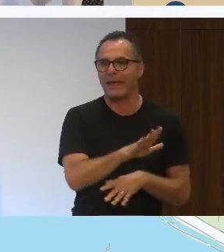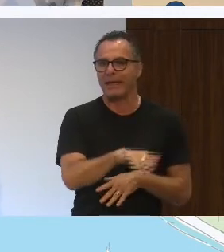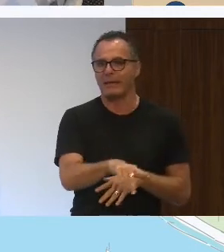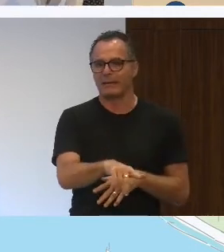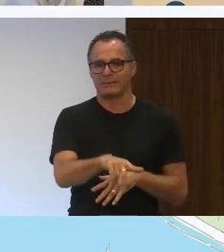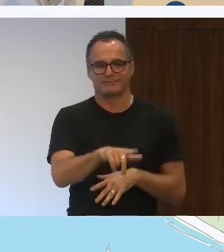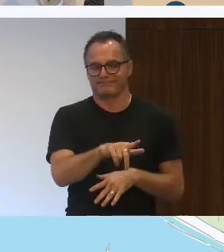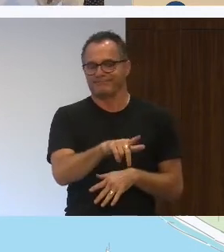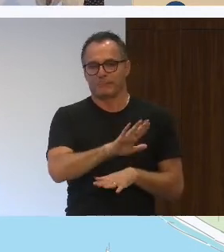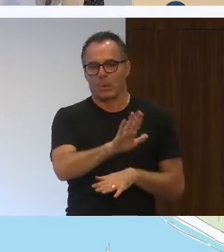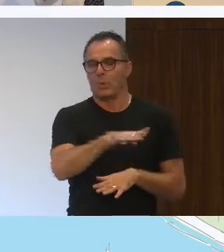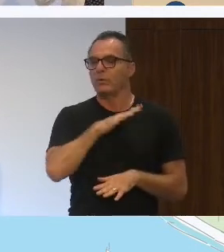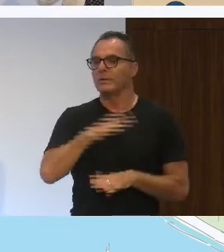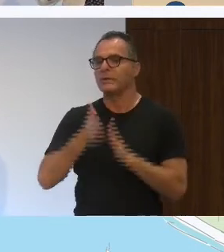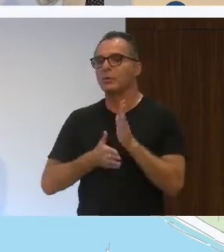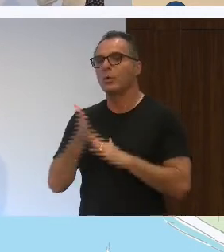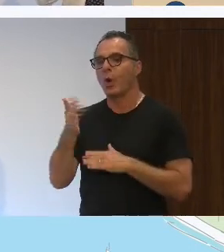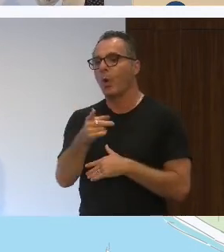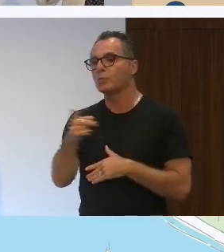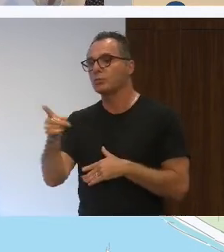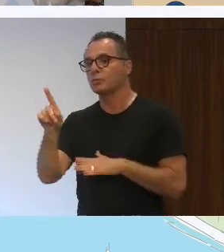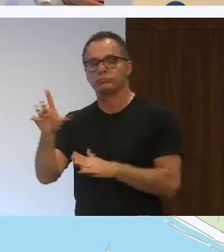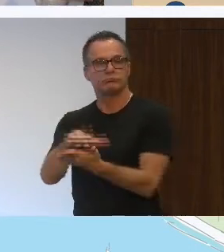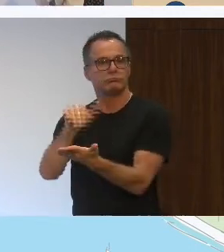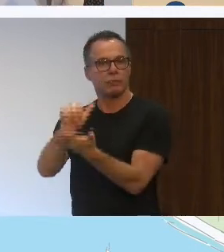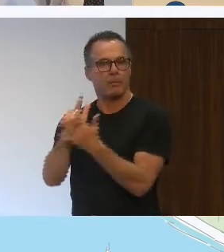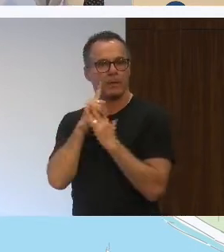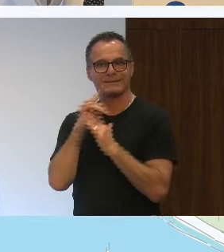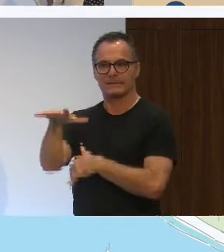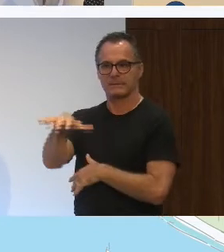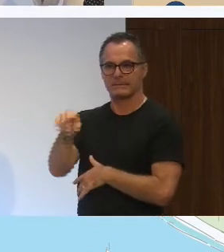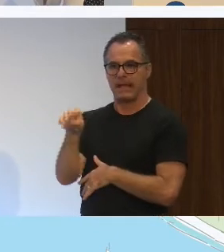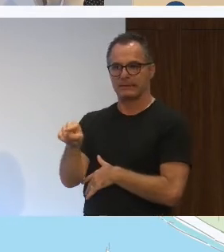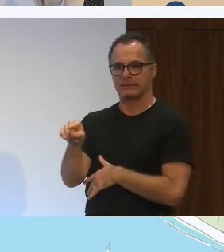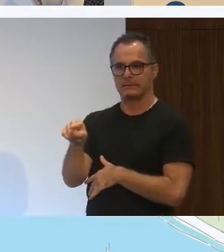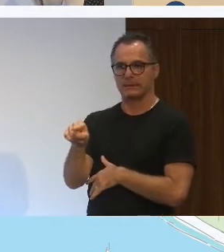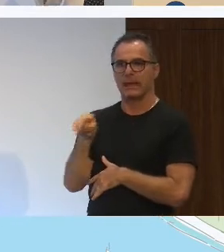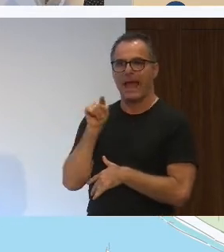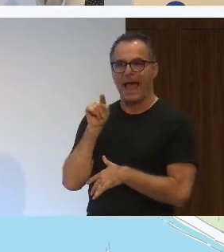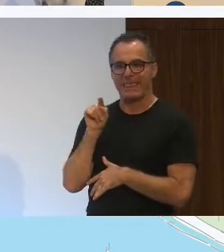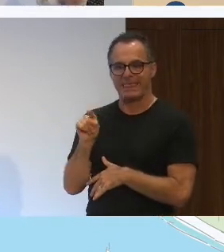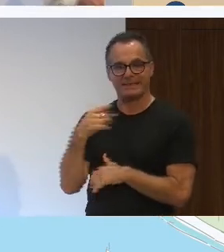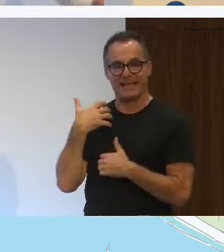You need to go if you're going to do this, you need to have the proper test. And it's with the intuitive colorimeter and some optician to do that.